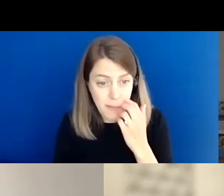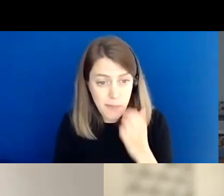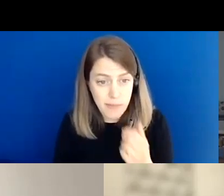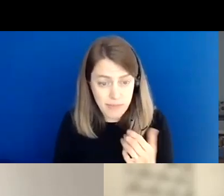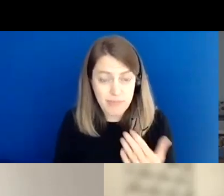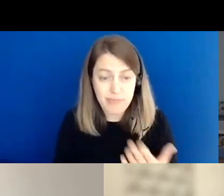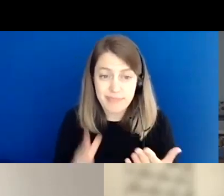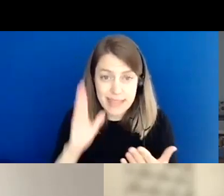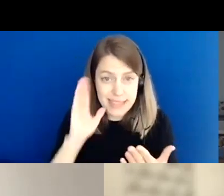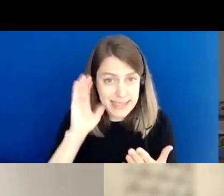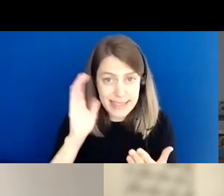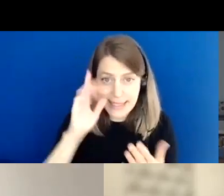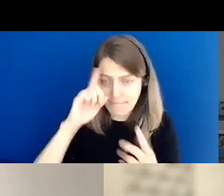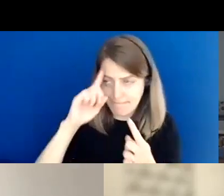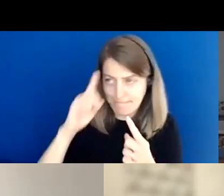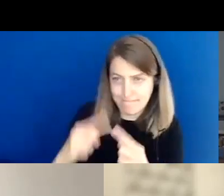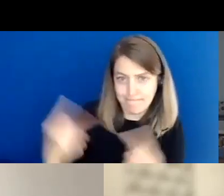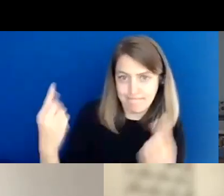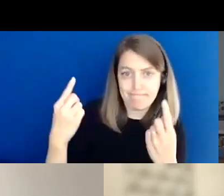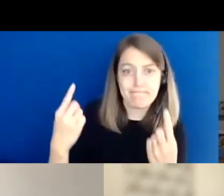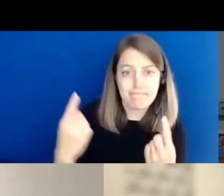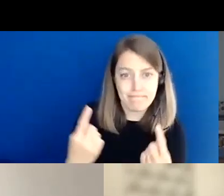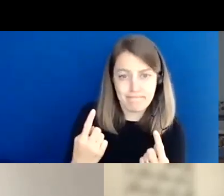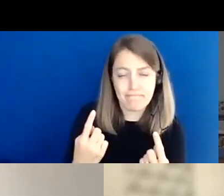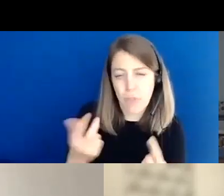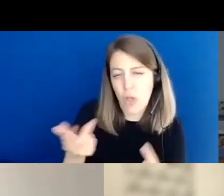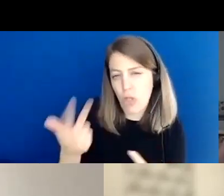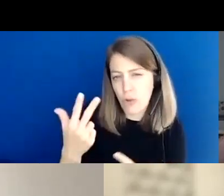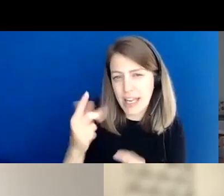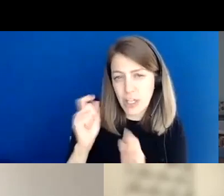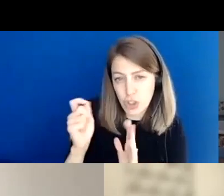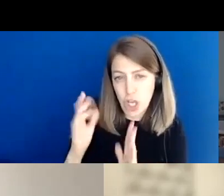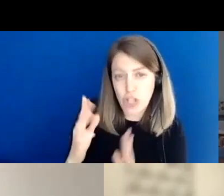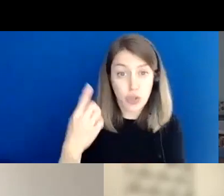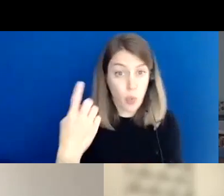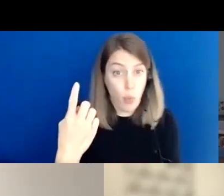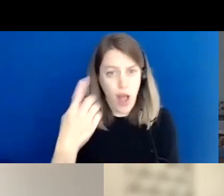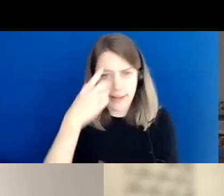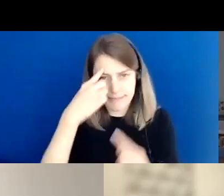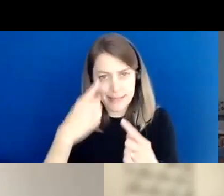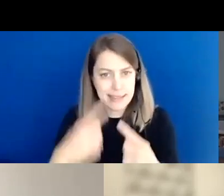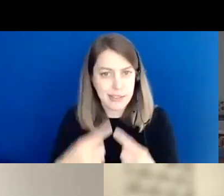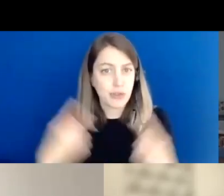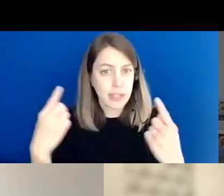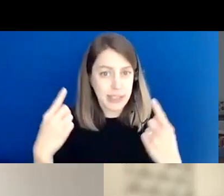one of the three on the panel of judges dissented. They are pursuing it.